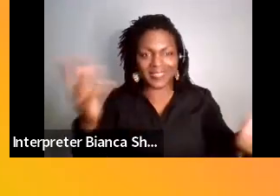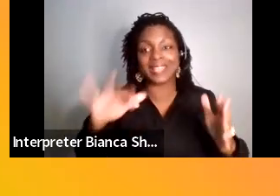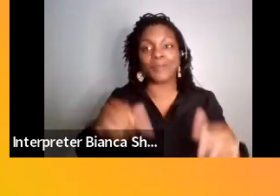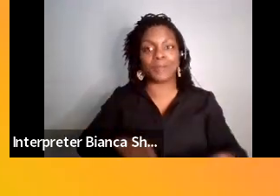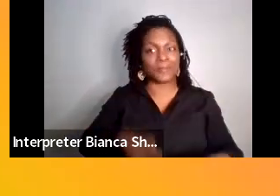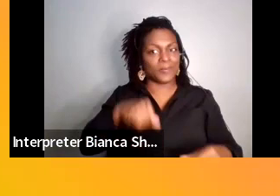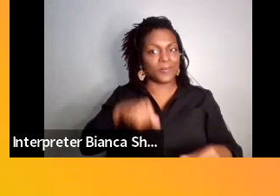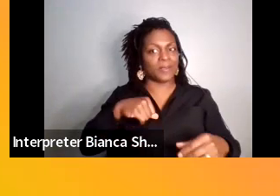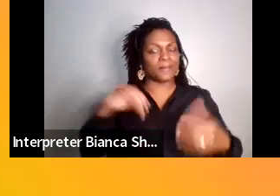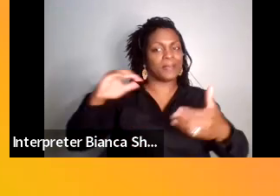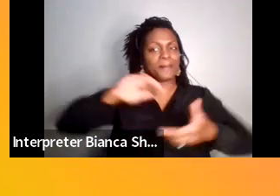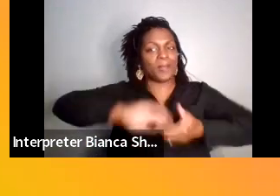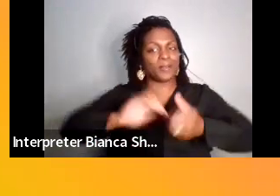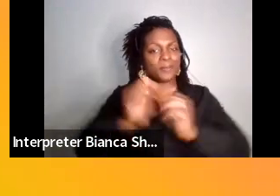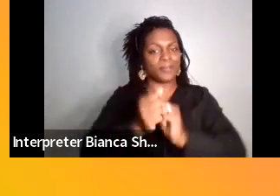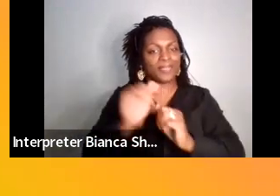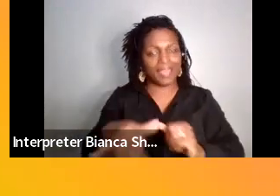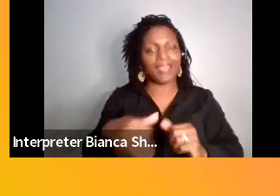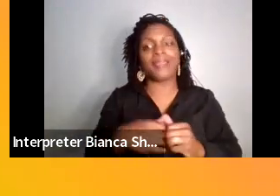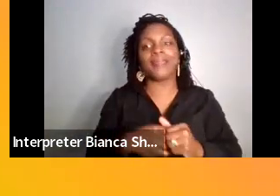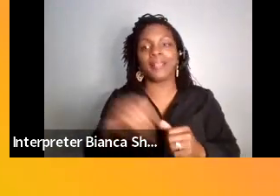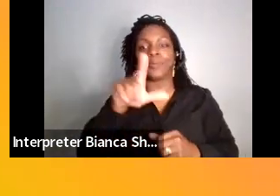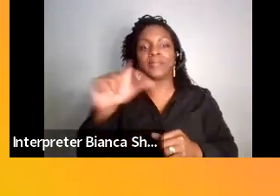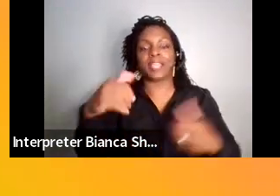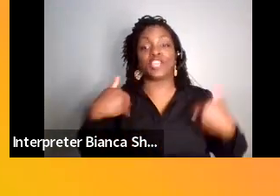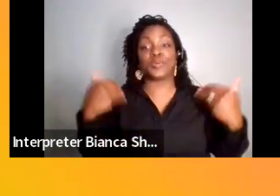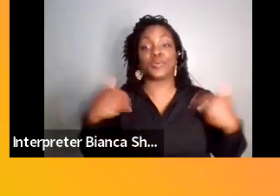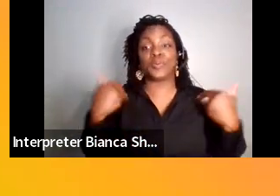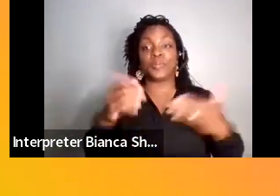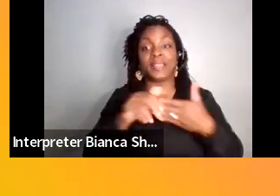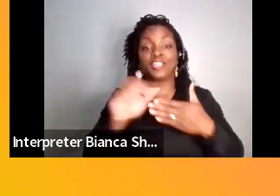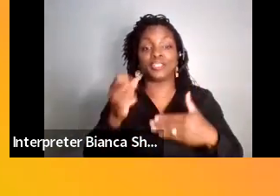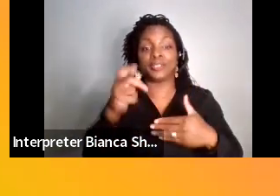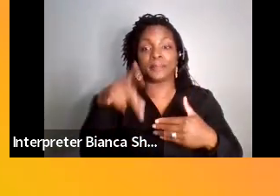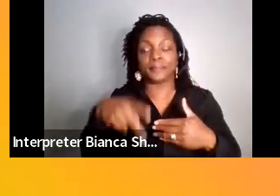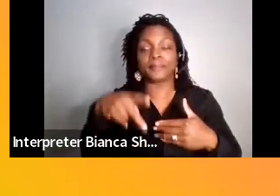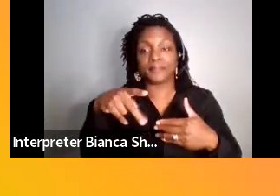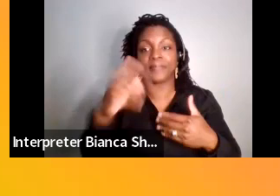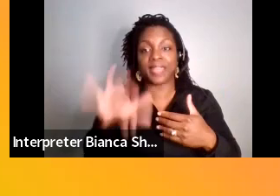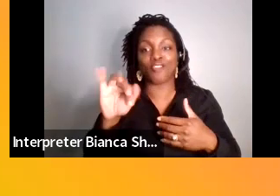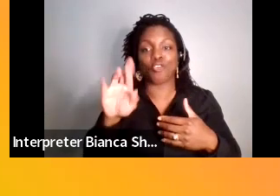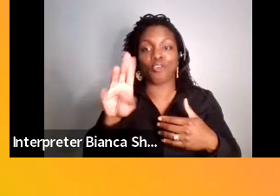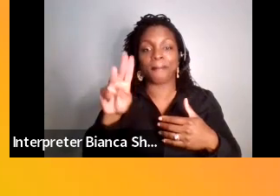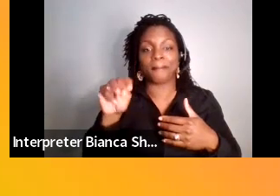With that we're supporting is the louisiana youth, leadership form 2023.